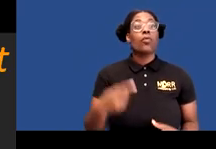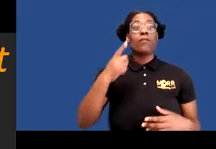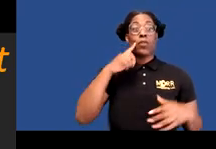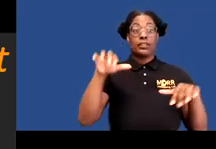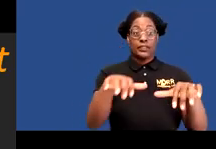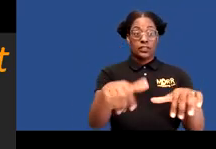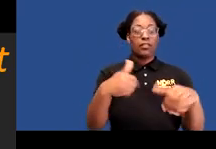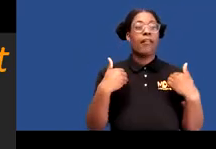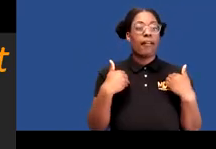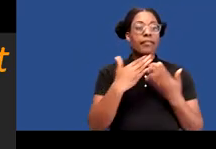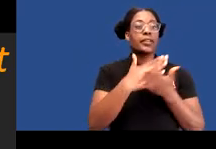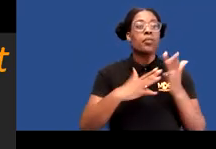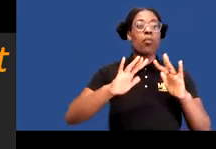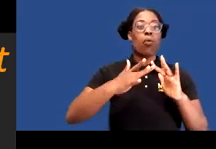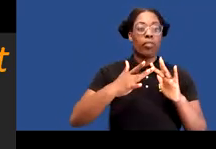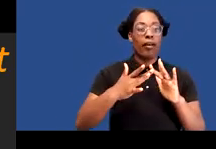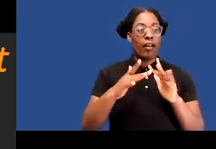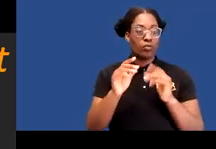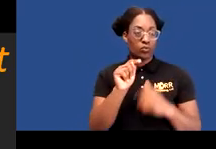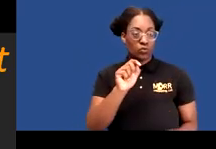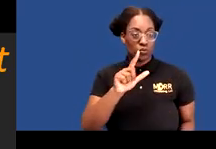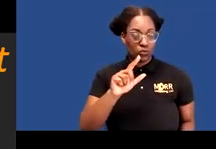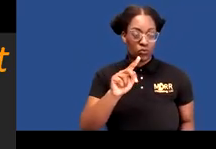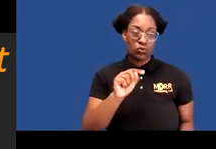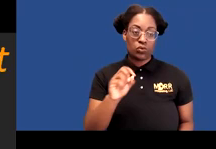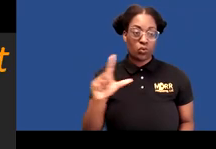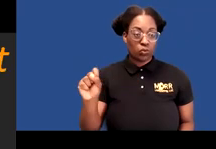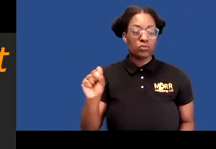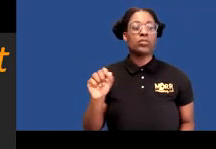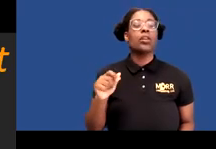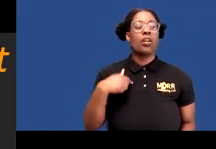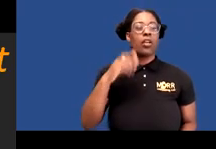It's an online tool that allows for collaborative sharing